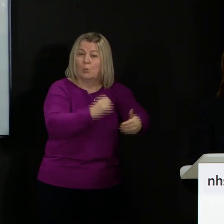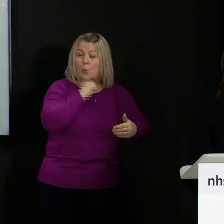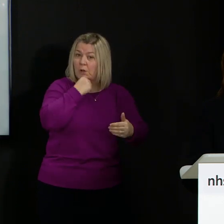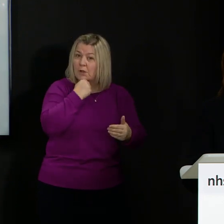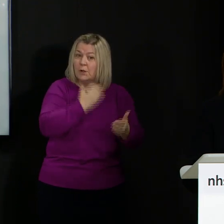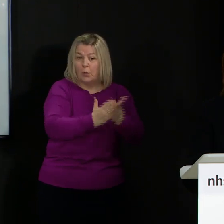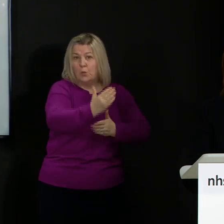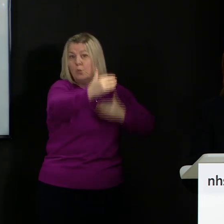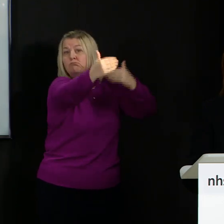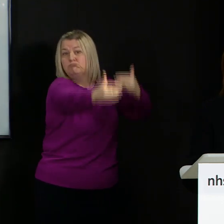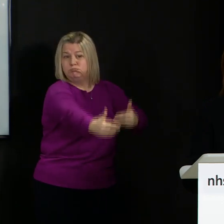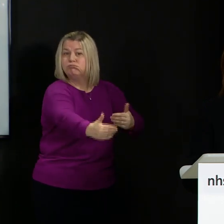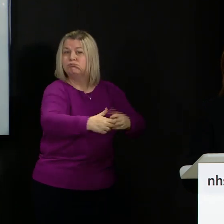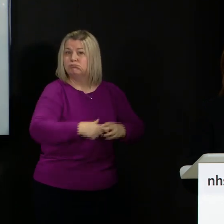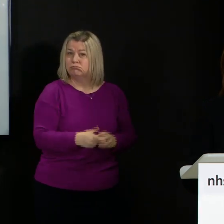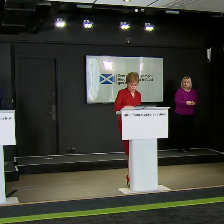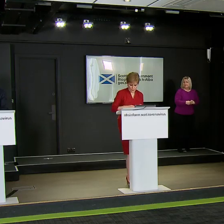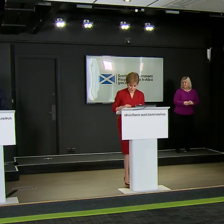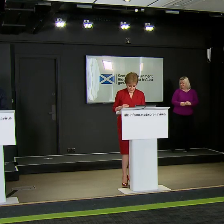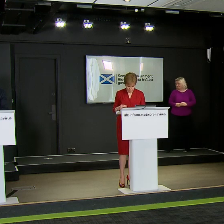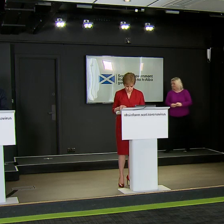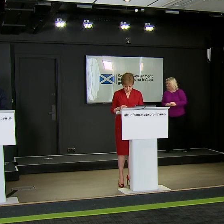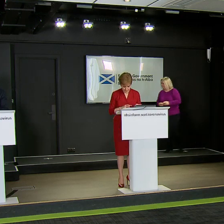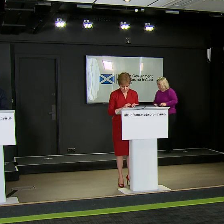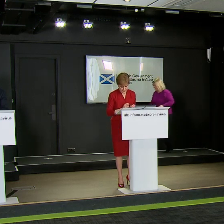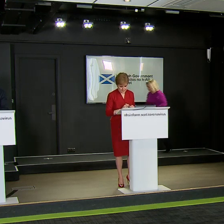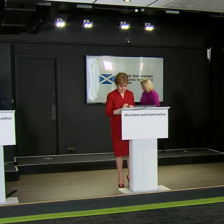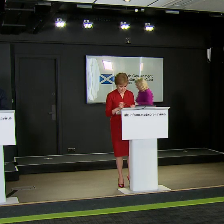we are addressing this pandemic.